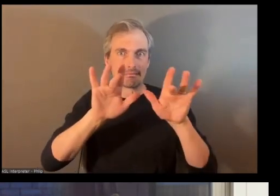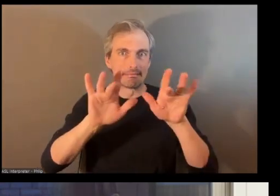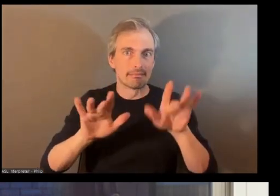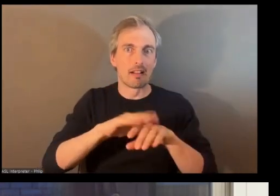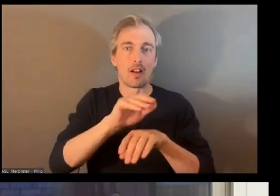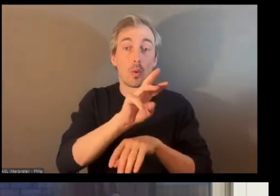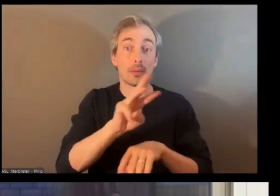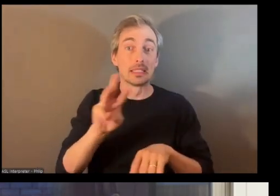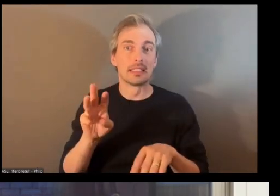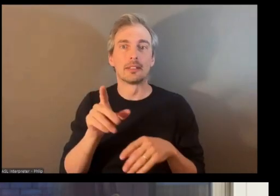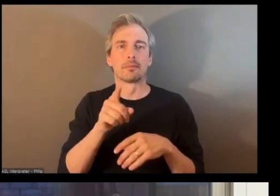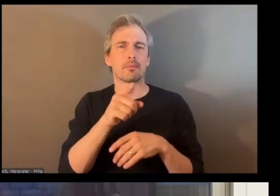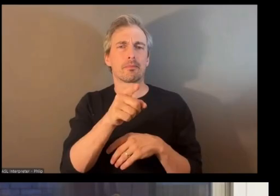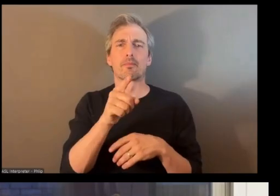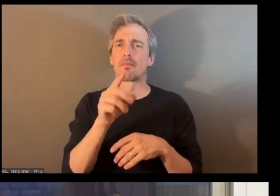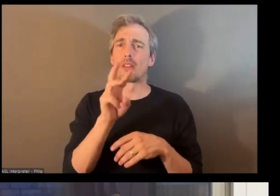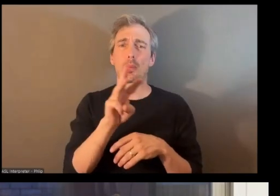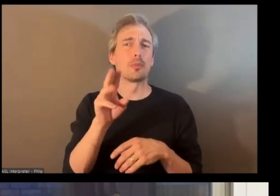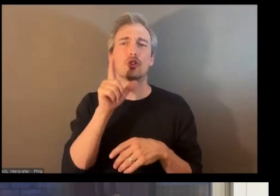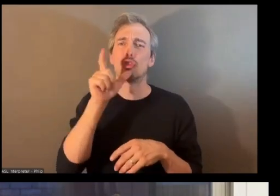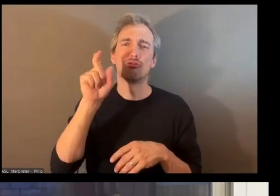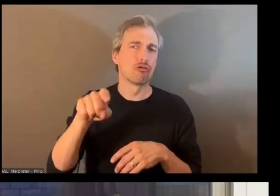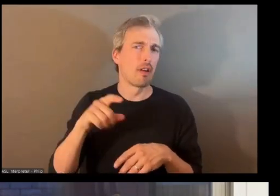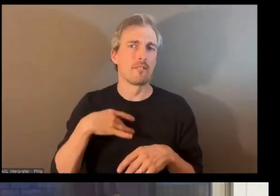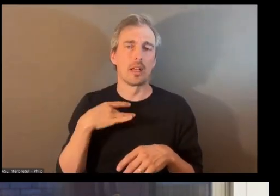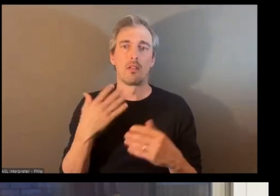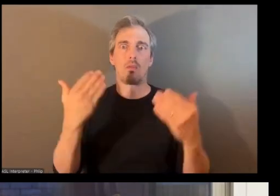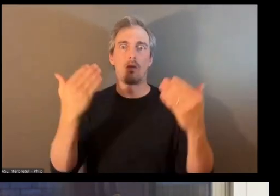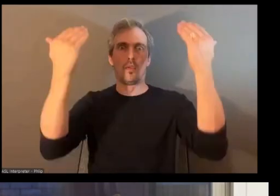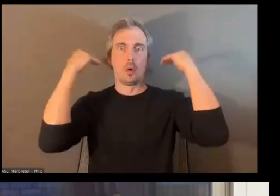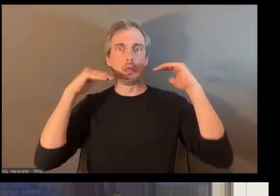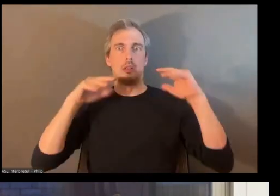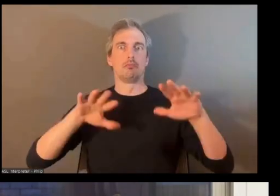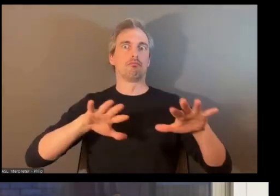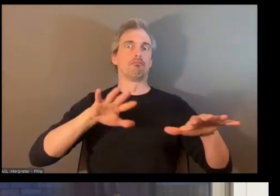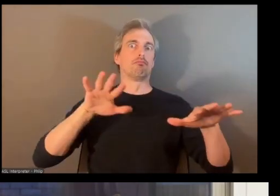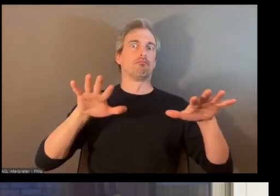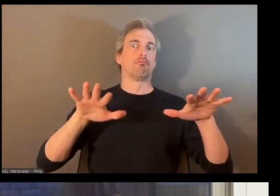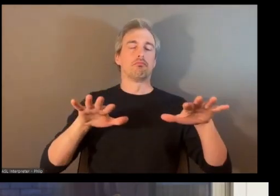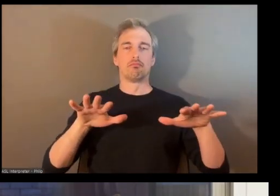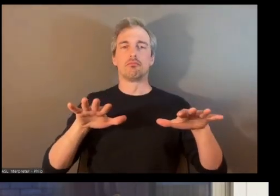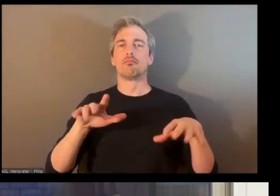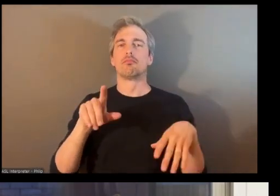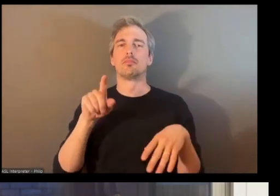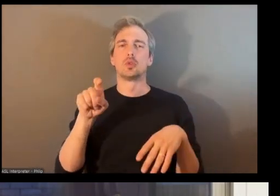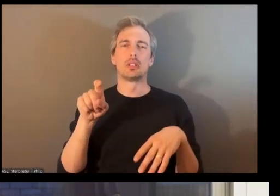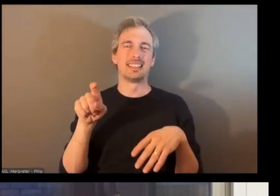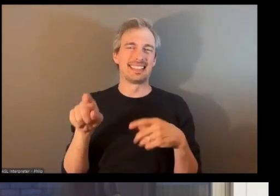It needs to take the exact amount of attention from the user that is actually needed to solve the problem.